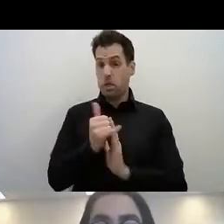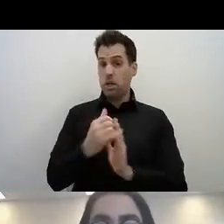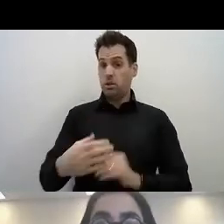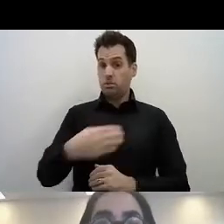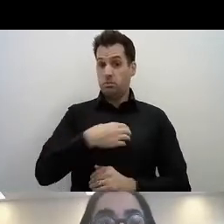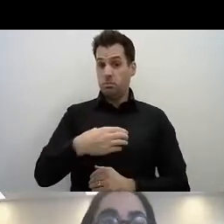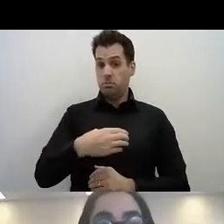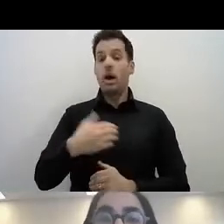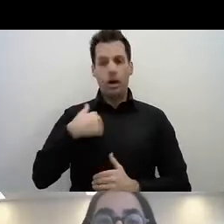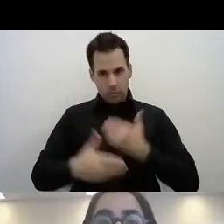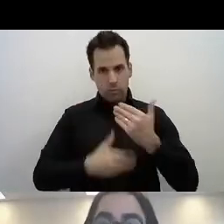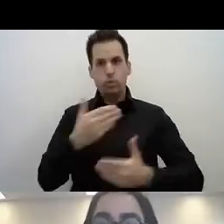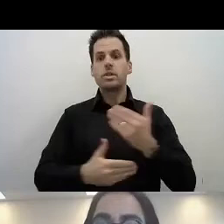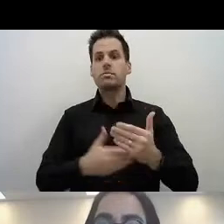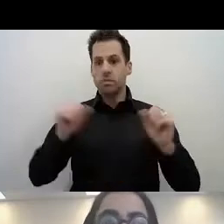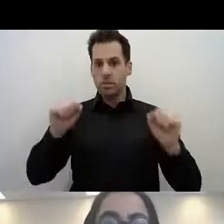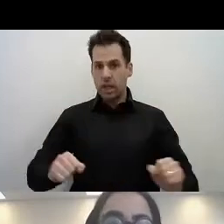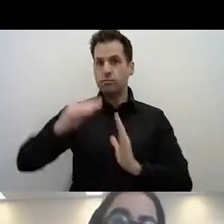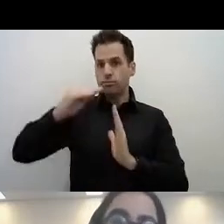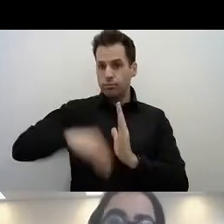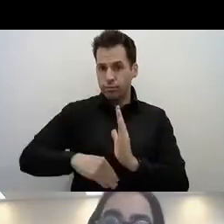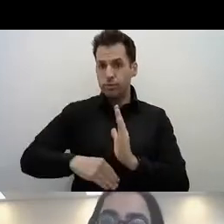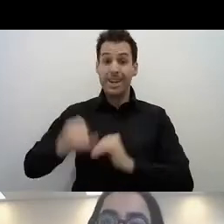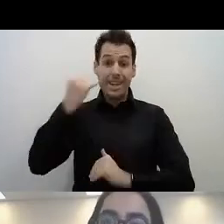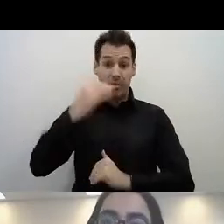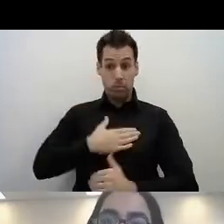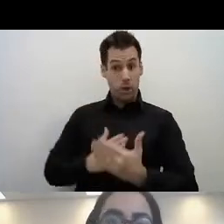to file human rights complaints if they feel that their rights have been violated in some way